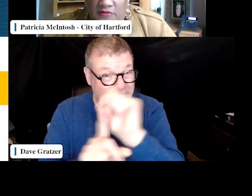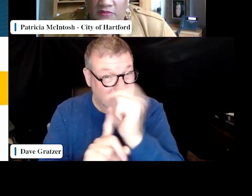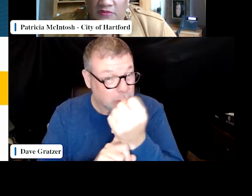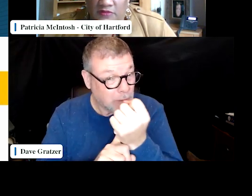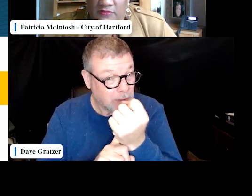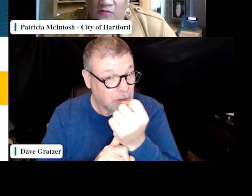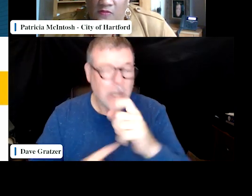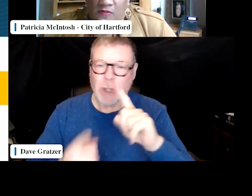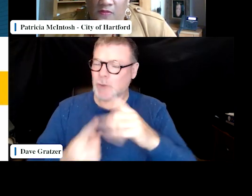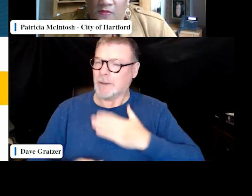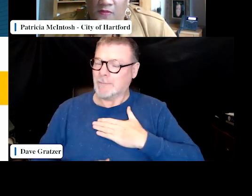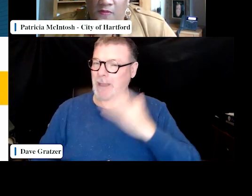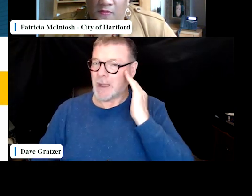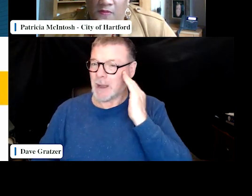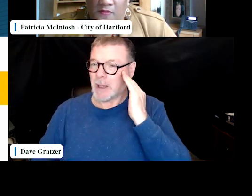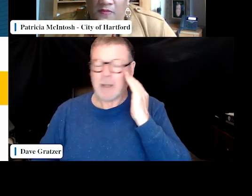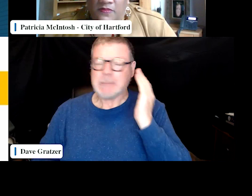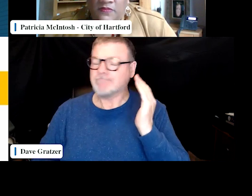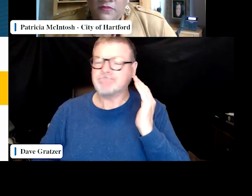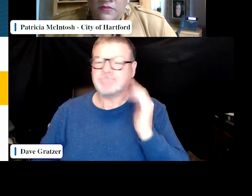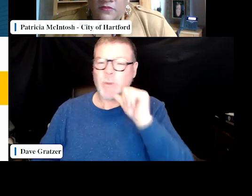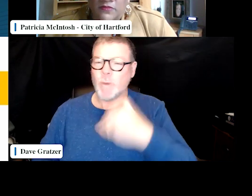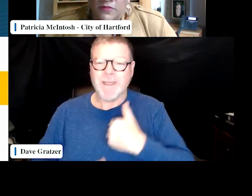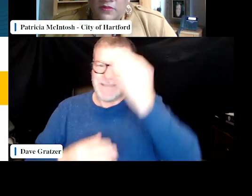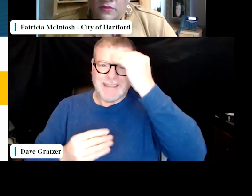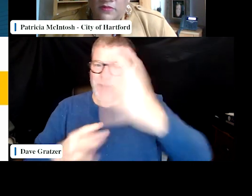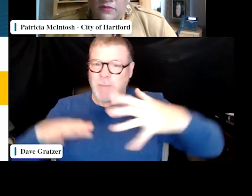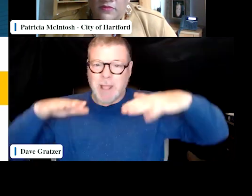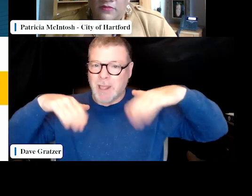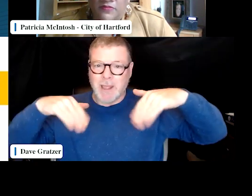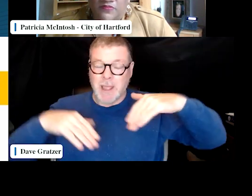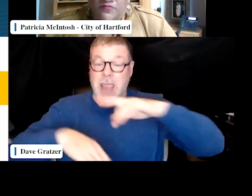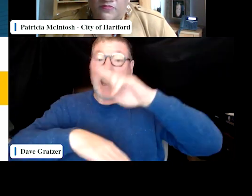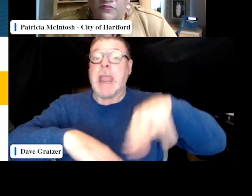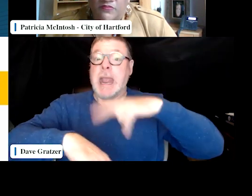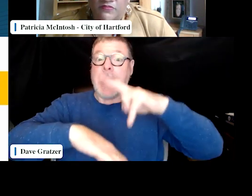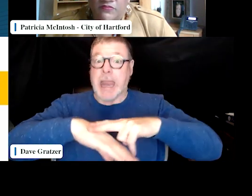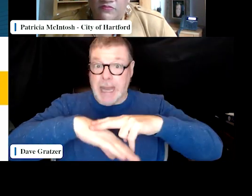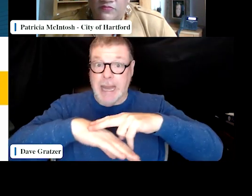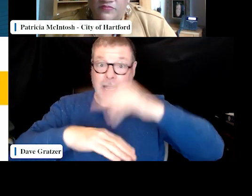To my knowledge, I don't know that we have data on that, where we have national data that tells us like